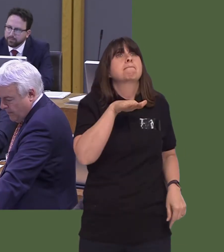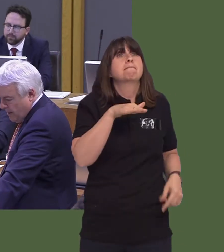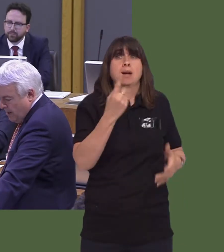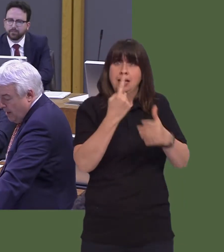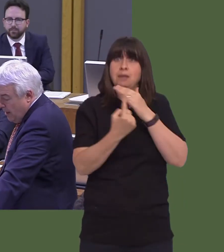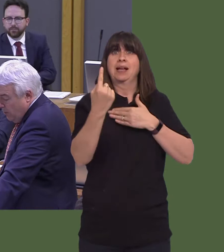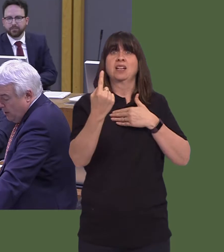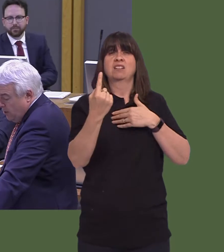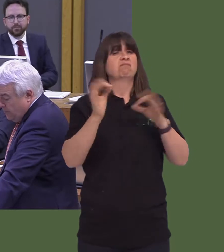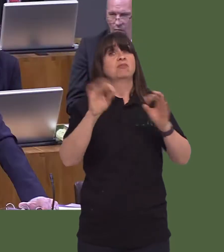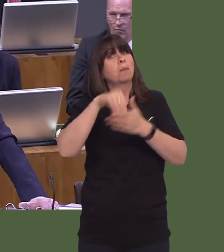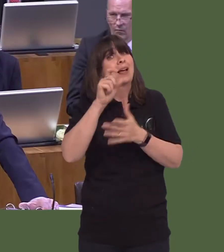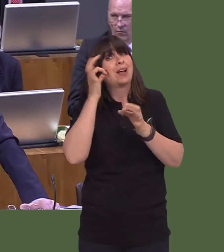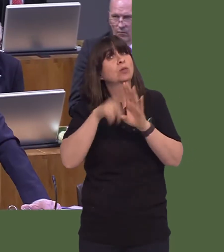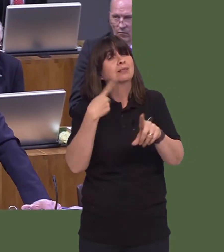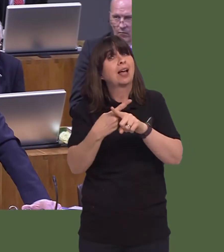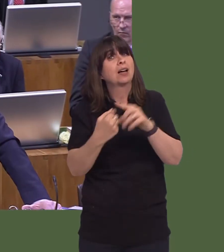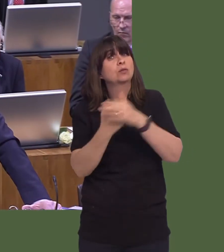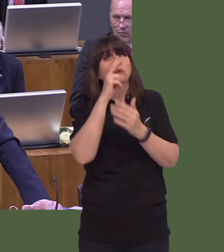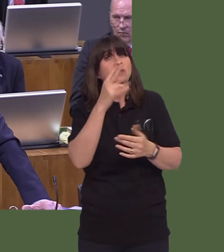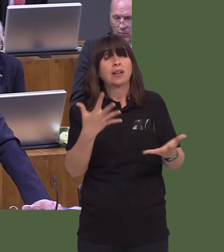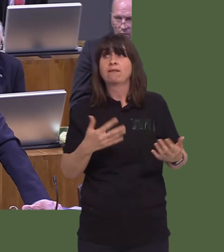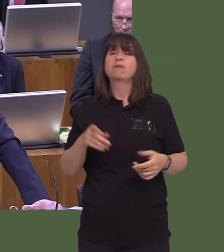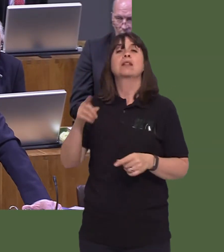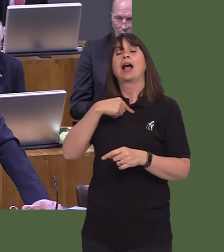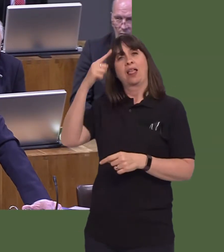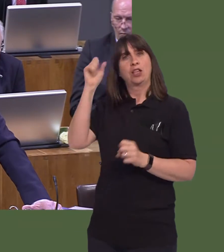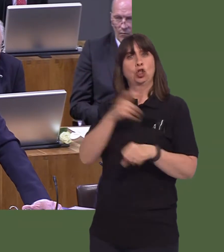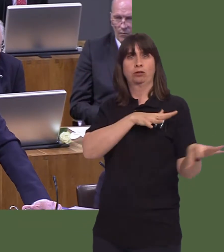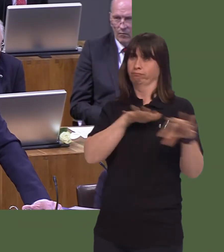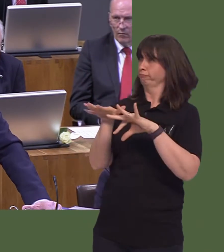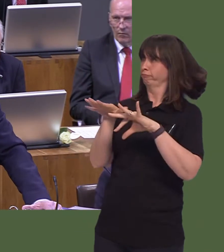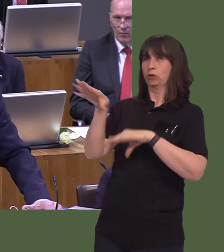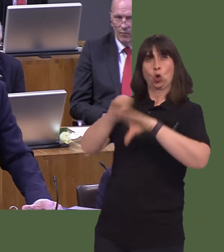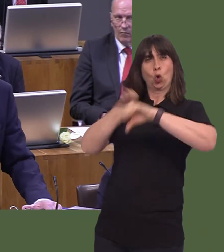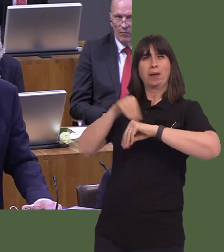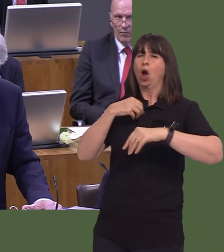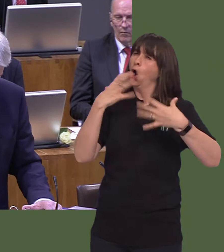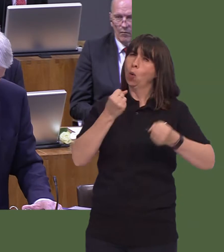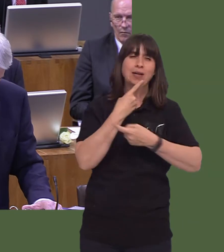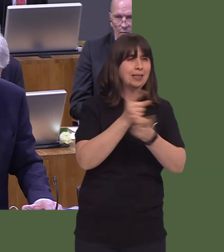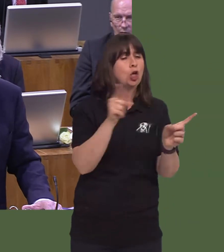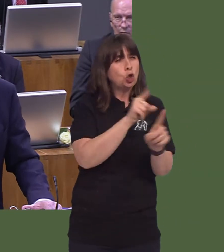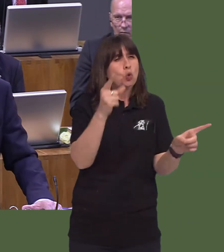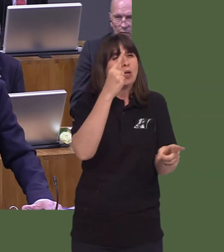Carwyn Jones AM: 'Learn from the good example of others' is what I would say. We've already asked local authorities to use their powers to exempt care leavers from paying